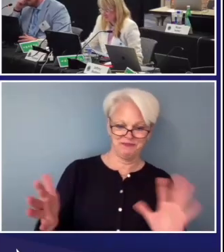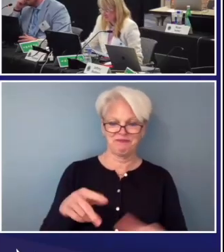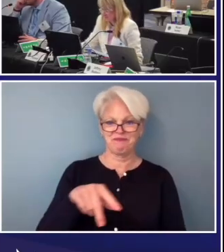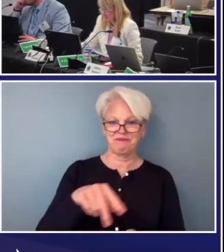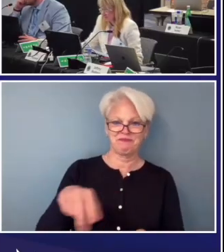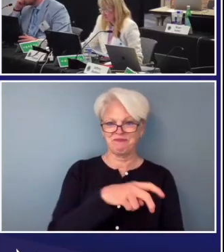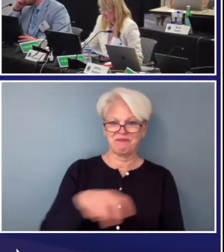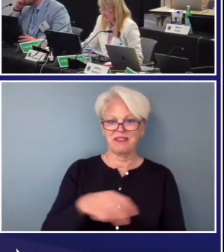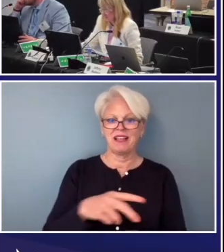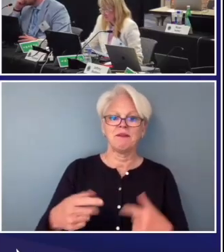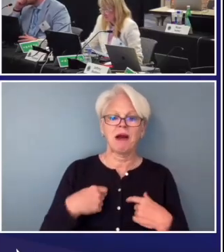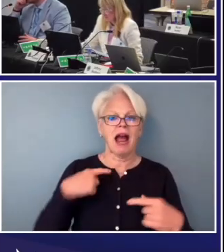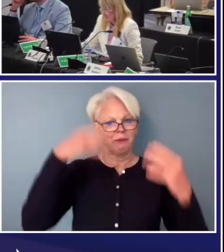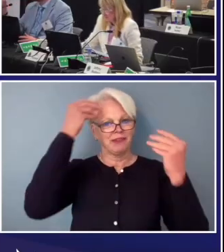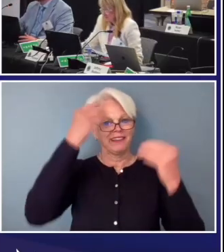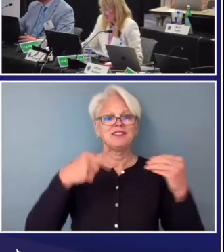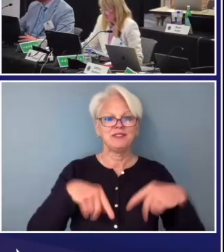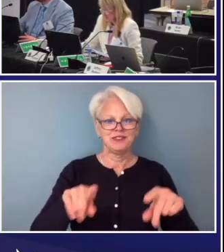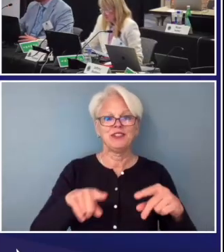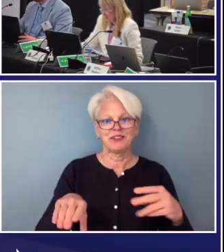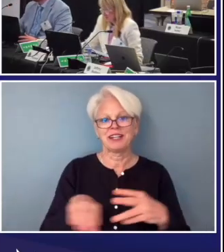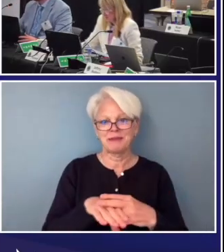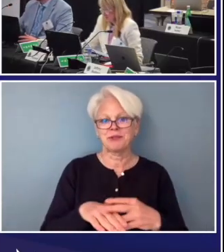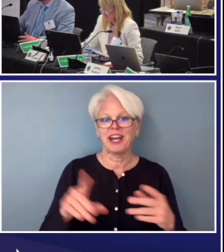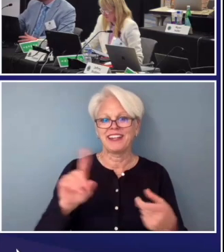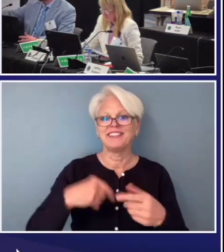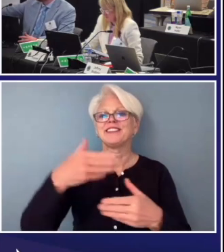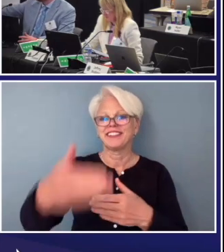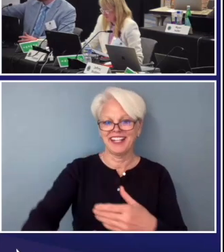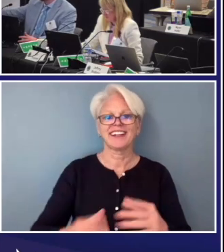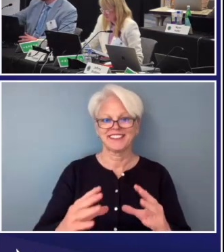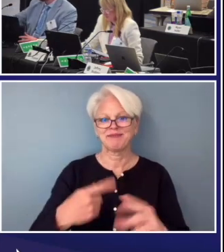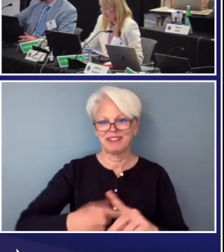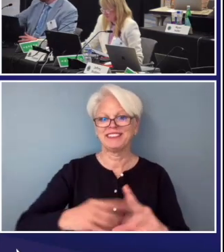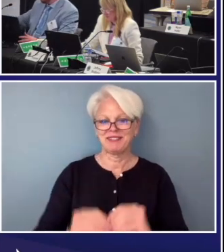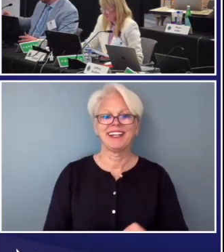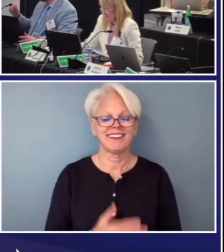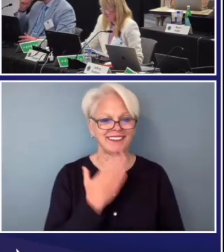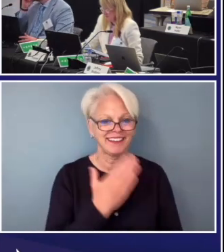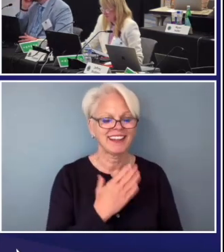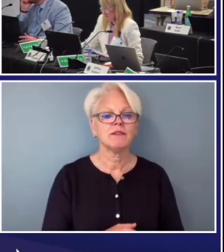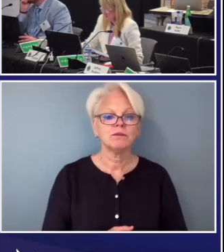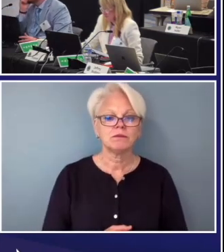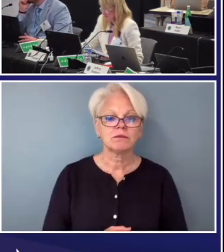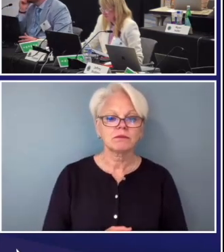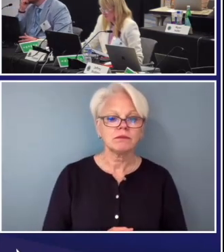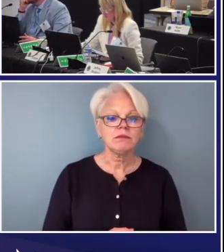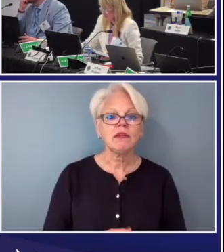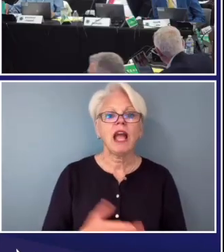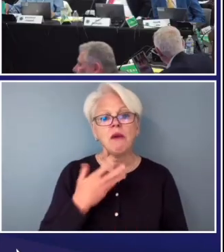cogs on that while we're at the break. Okay, appreciate that. Thanks. Just to give you a little clarity on why we took this cut.